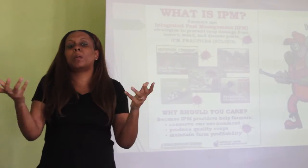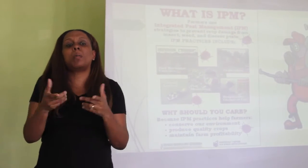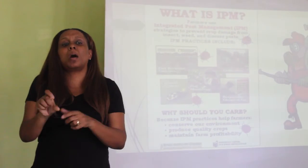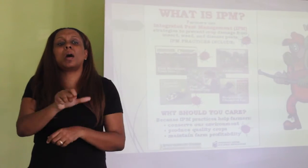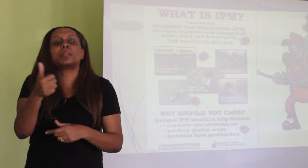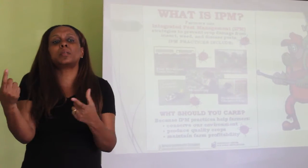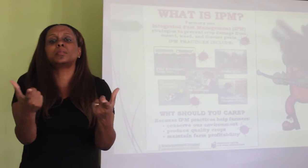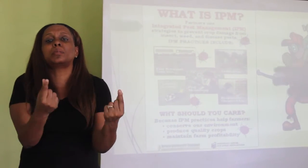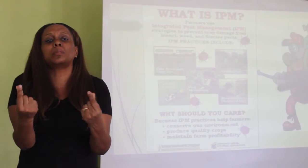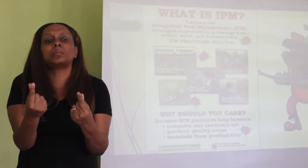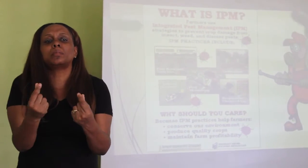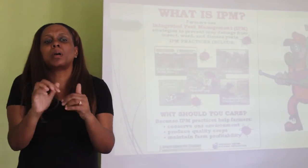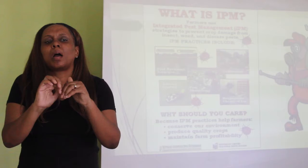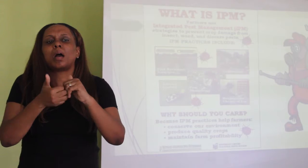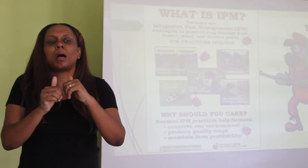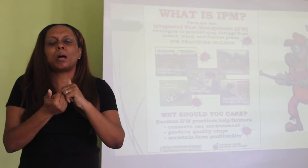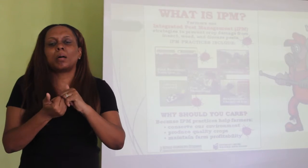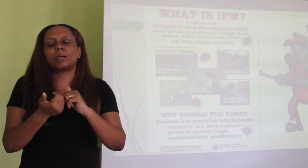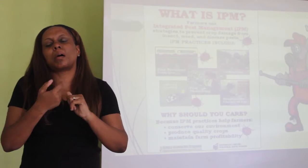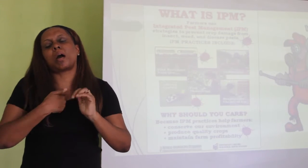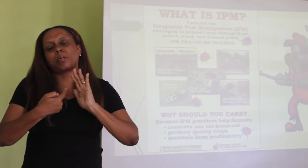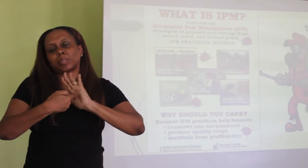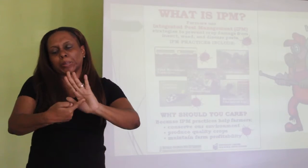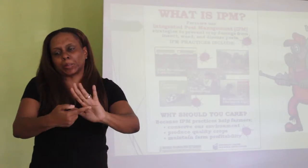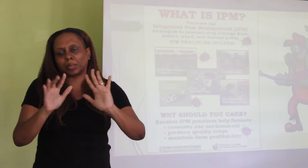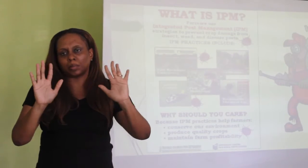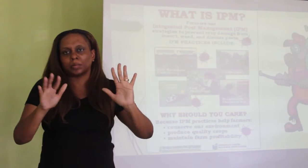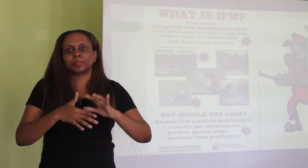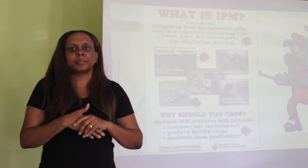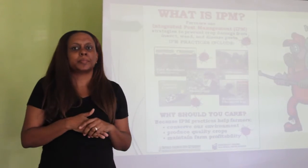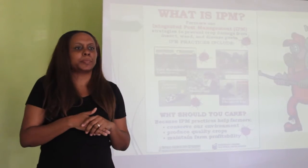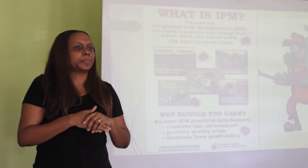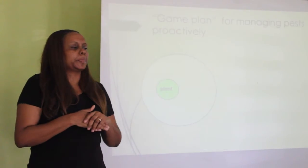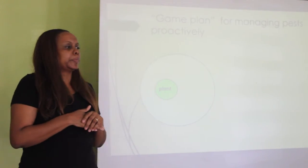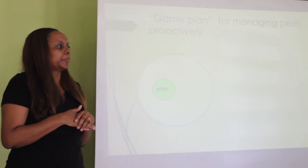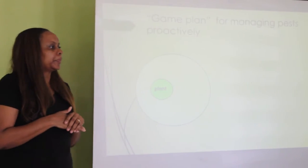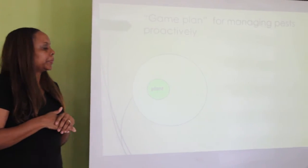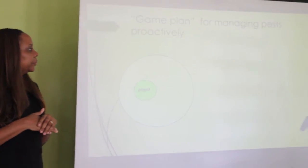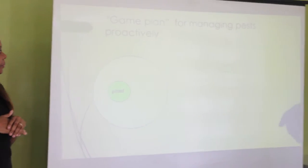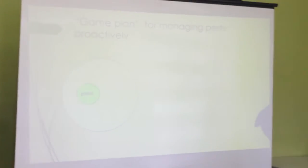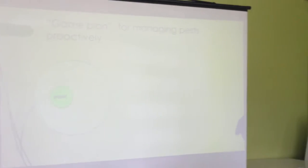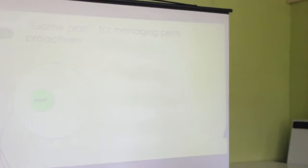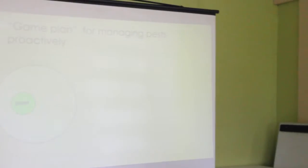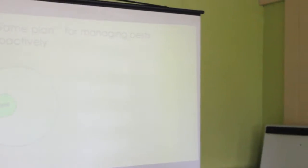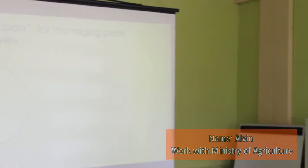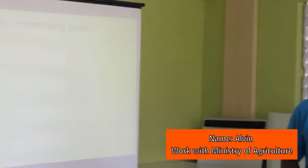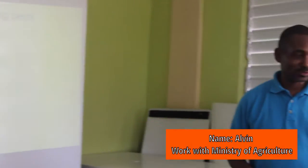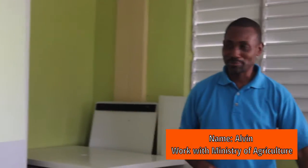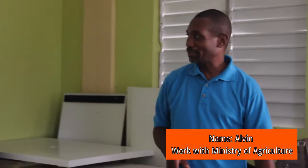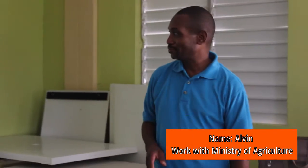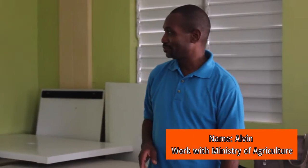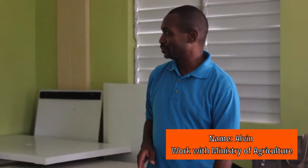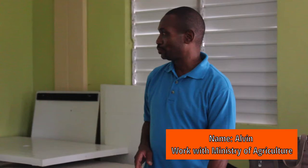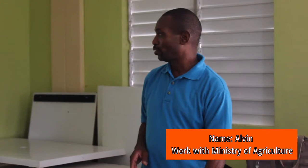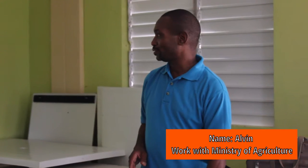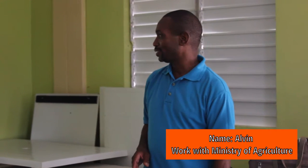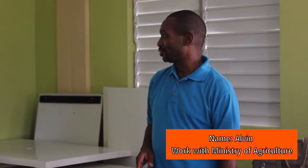you can eradicate or reduce the pest from around it now let's go ahead and put it all together